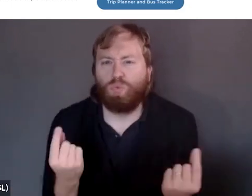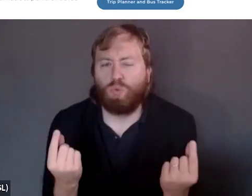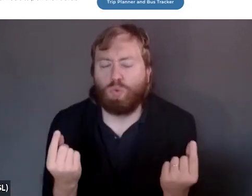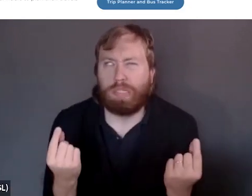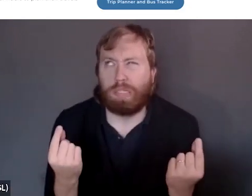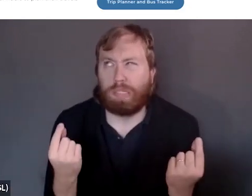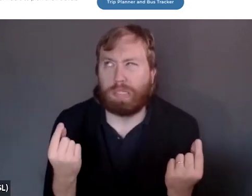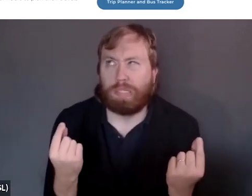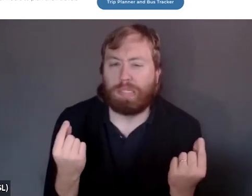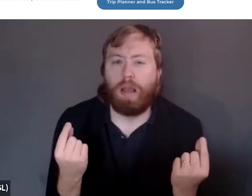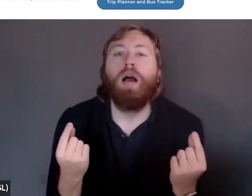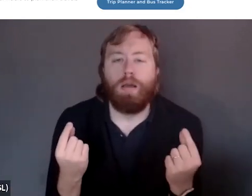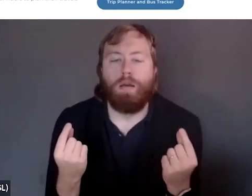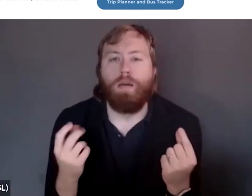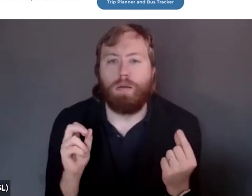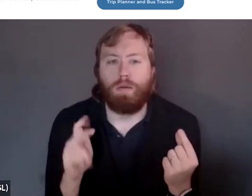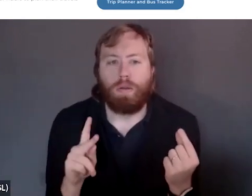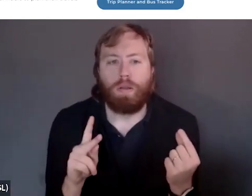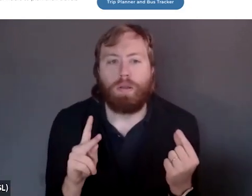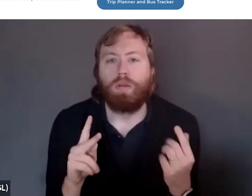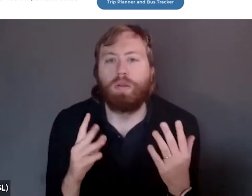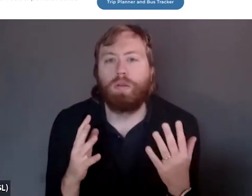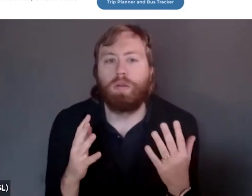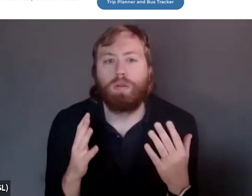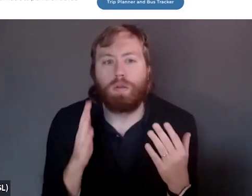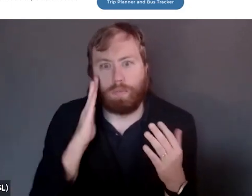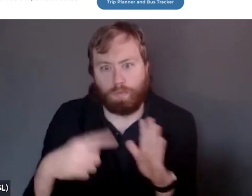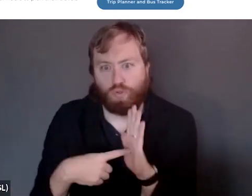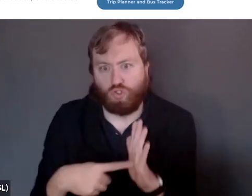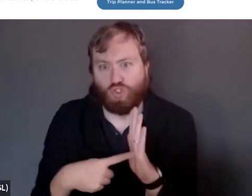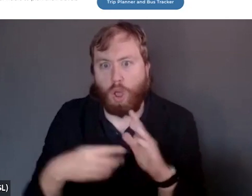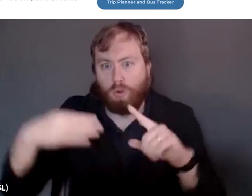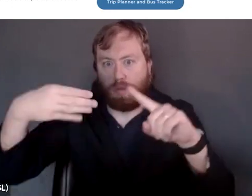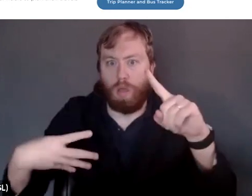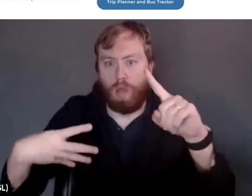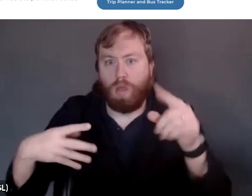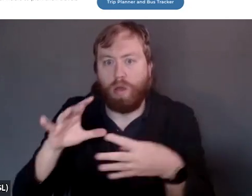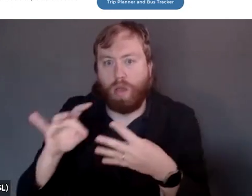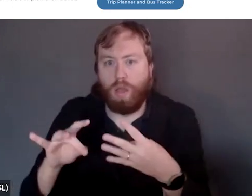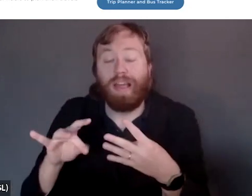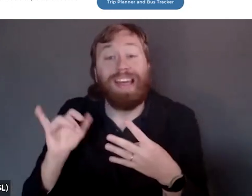If I'm going to activate a dropdown and show the sub-navigation, that is actually taking an action on the page.